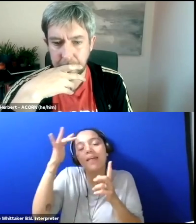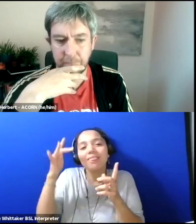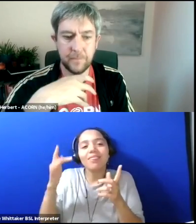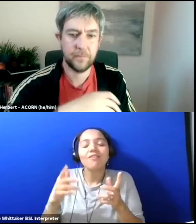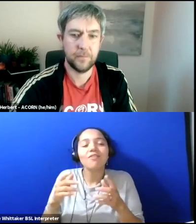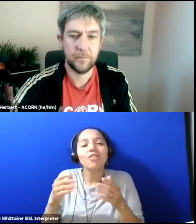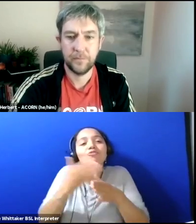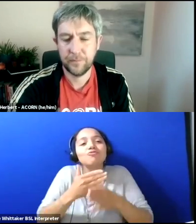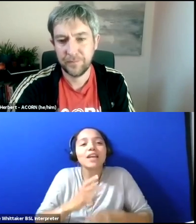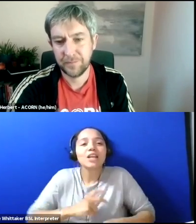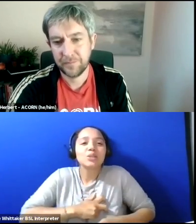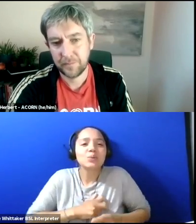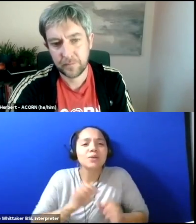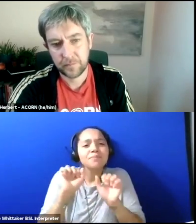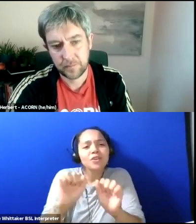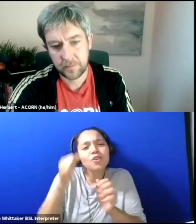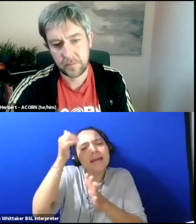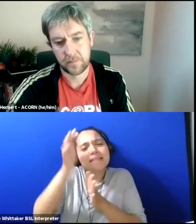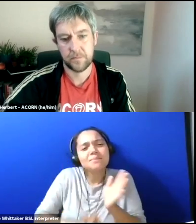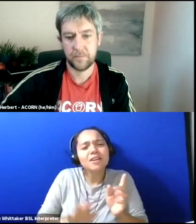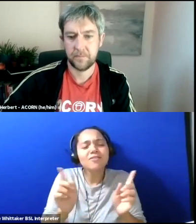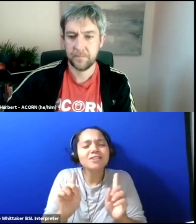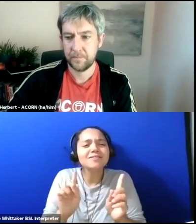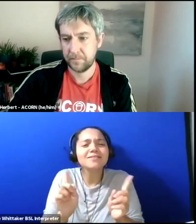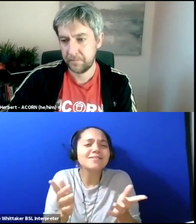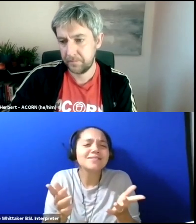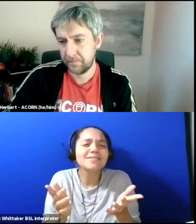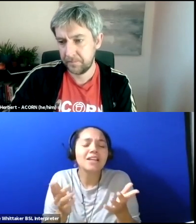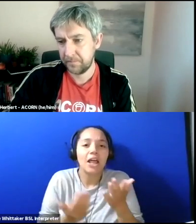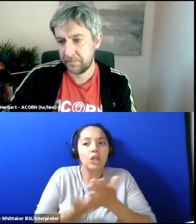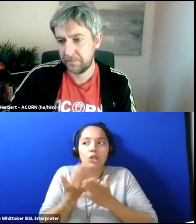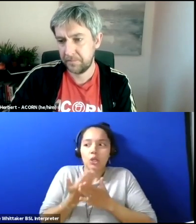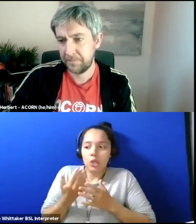And I wonder what your experiences are of being new and different and what you've